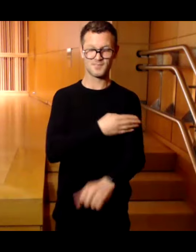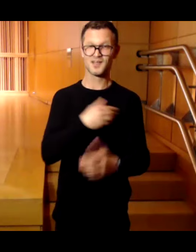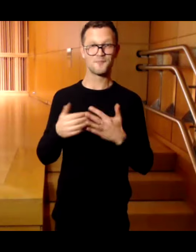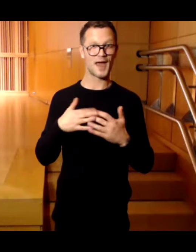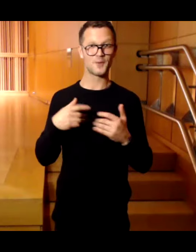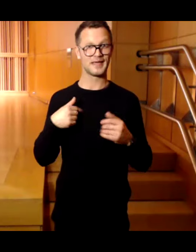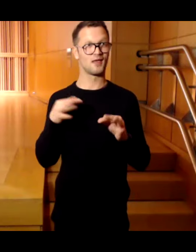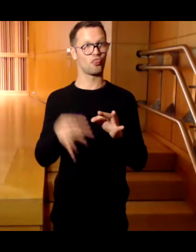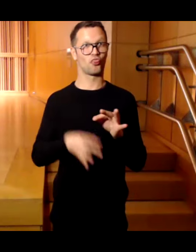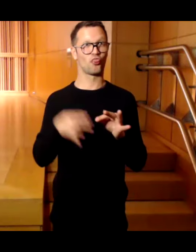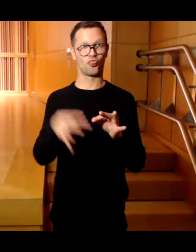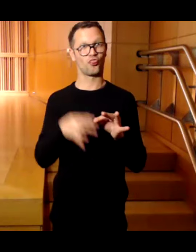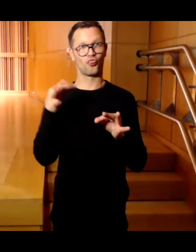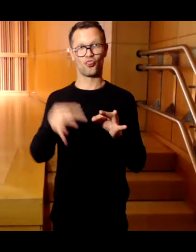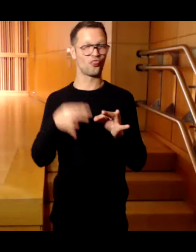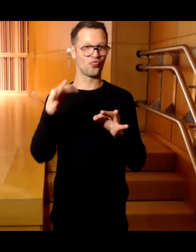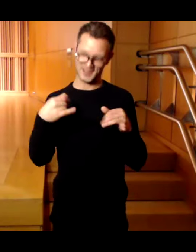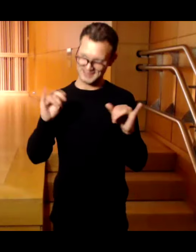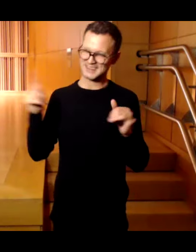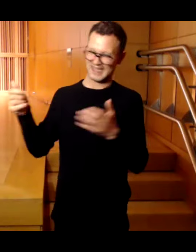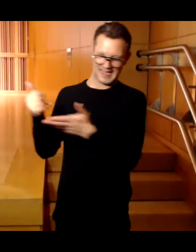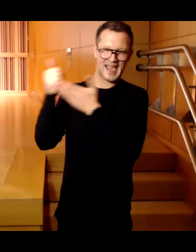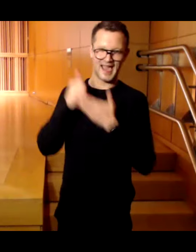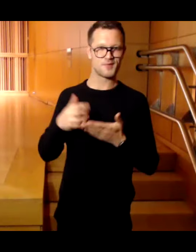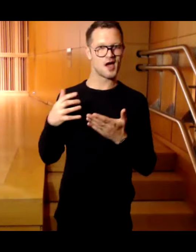has helped me claim a small room in the academy.